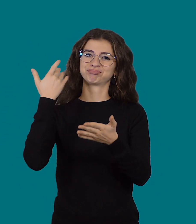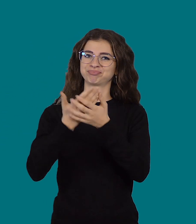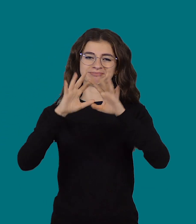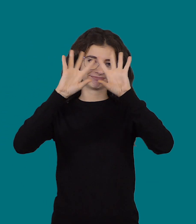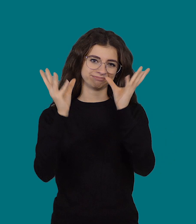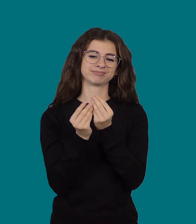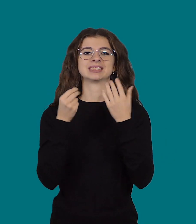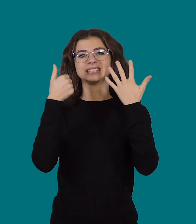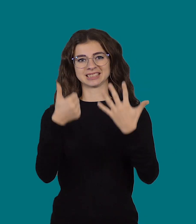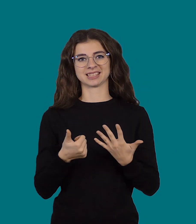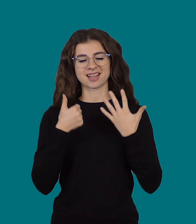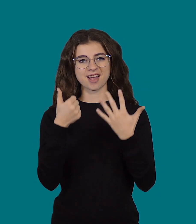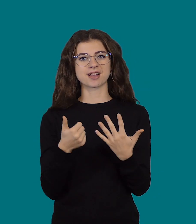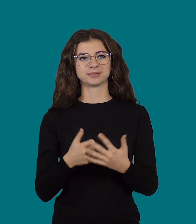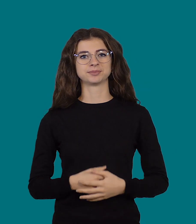So she has been here for a total of six years.